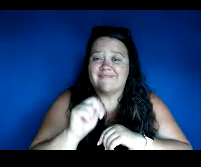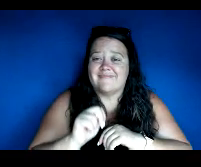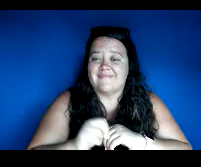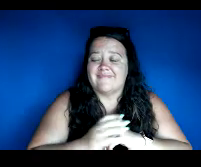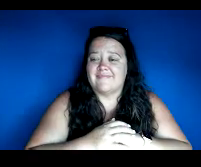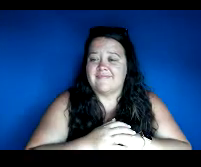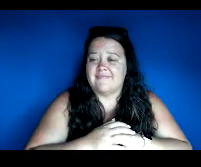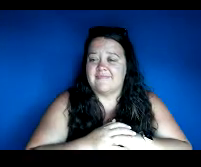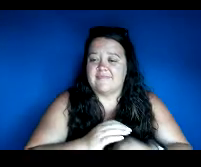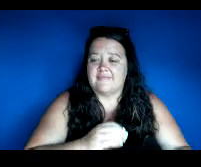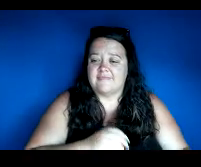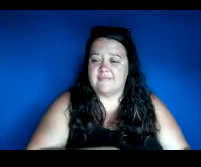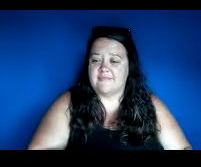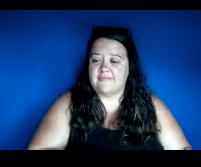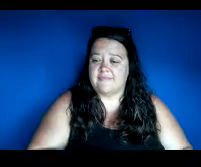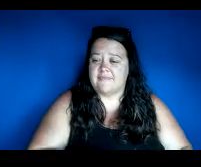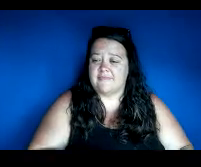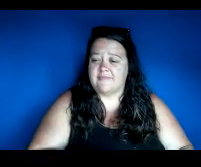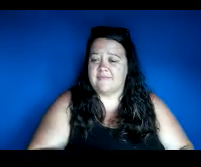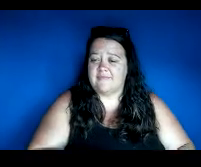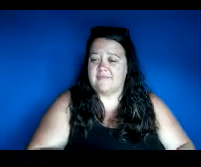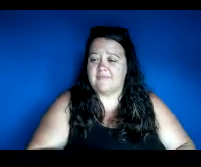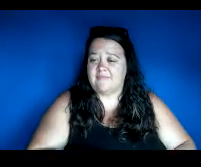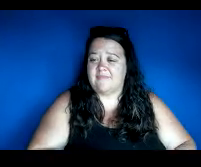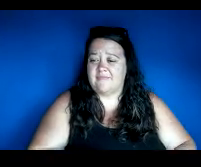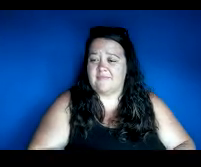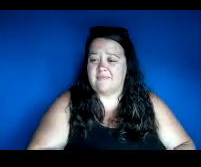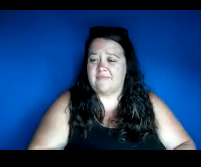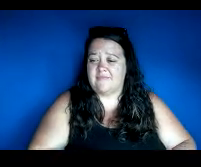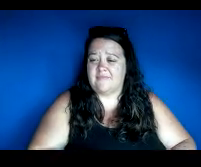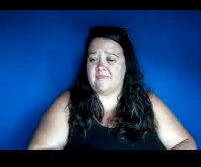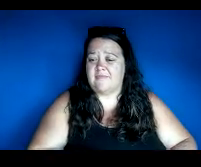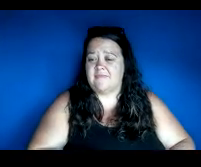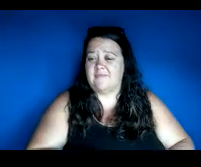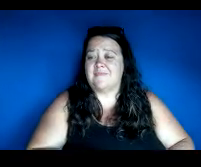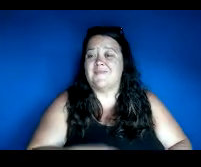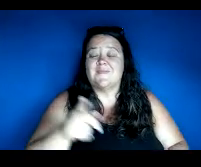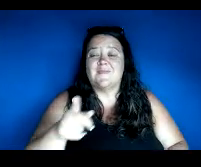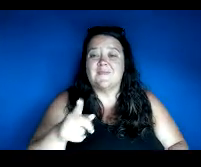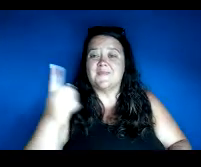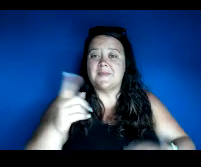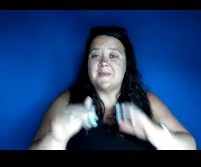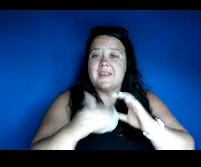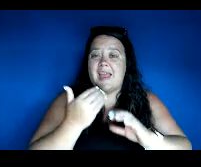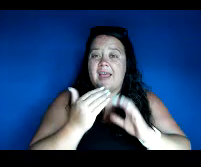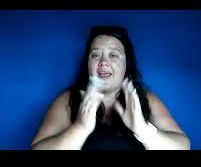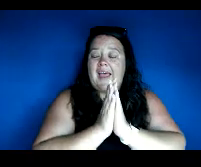There's a good question here about how a student might best prepare for their 30-minute advisory meeting.